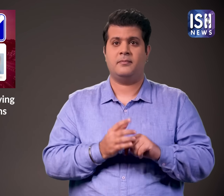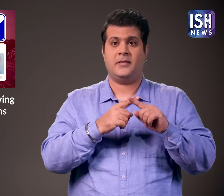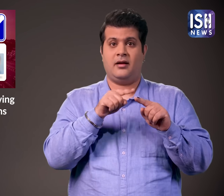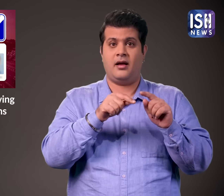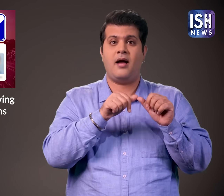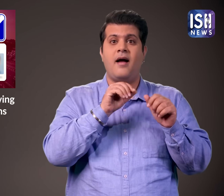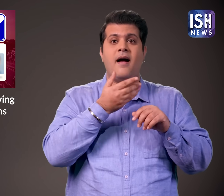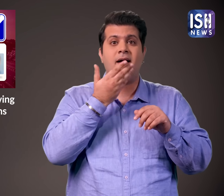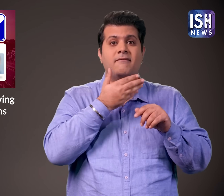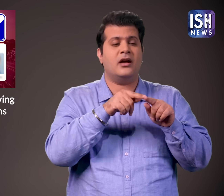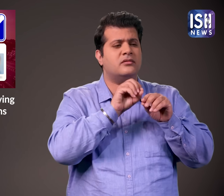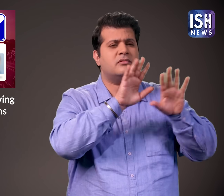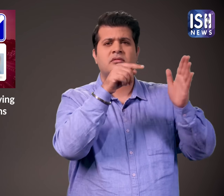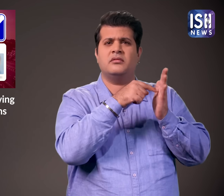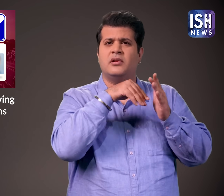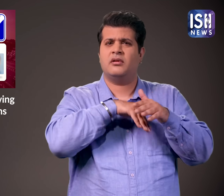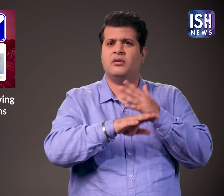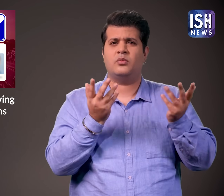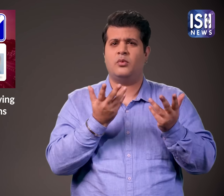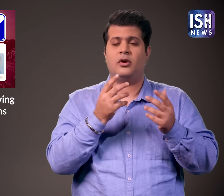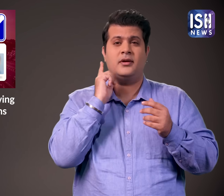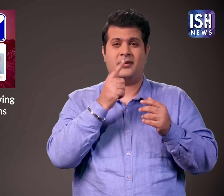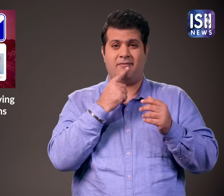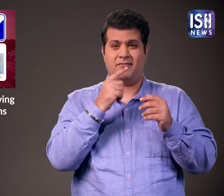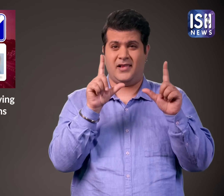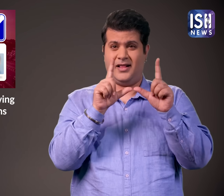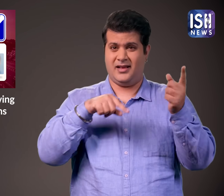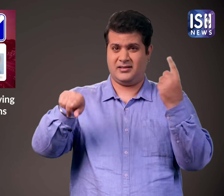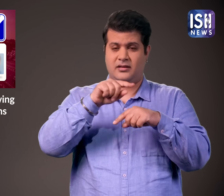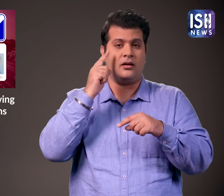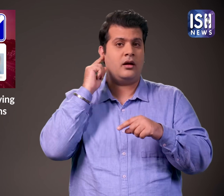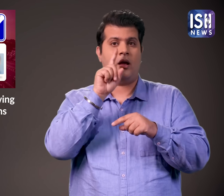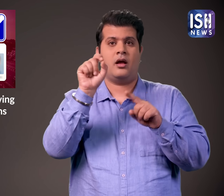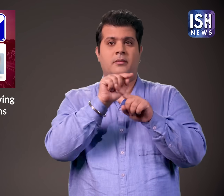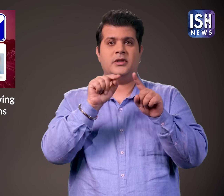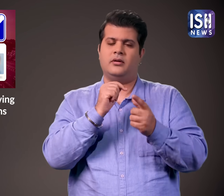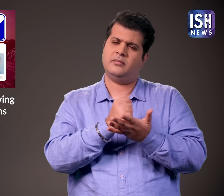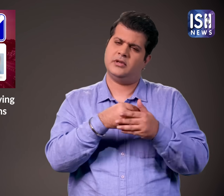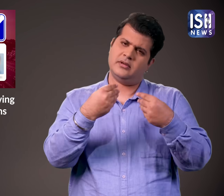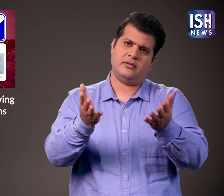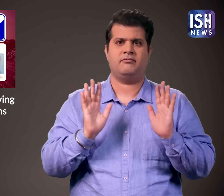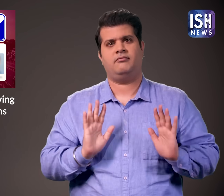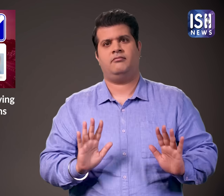This advisory was about giving driving licenses to persons with 100% hearing impairment